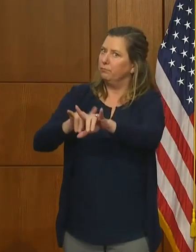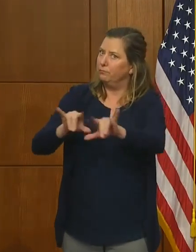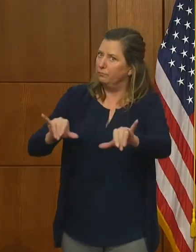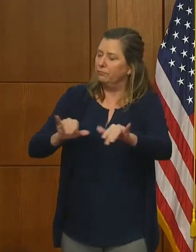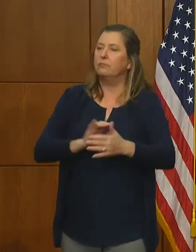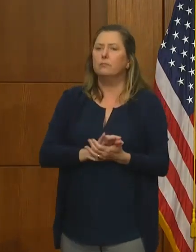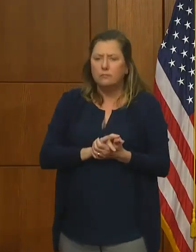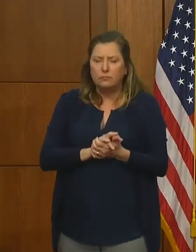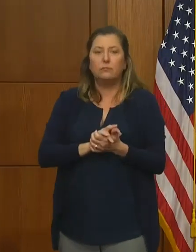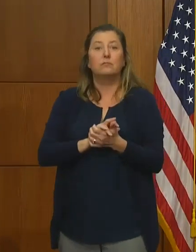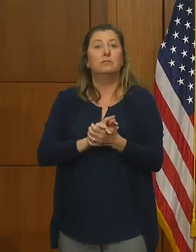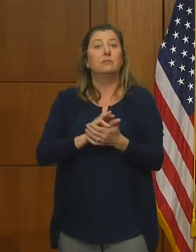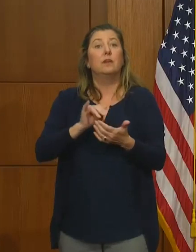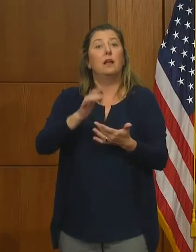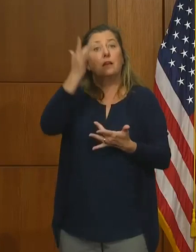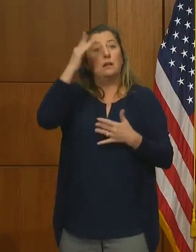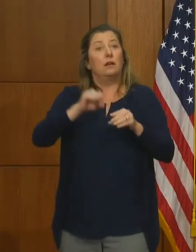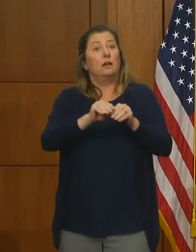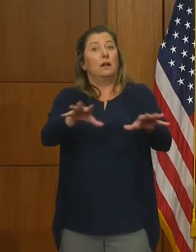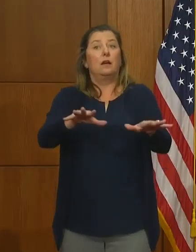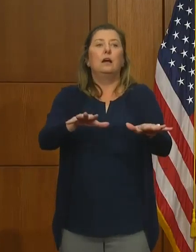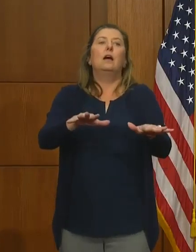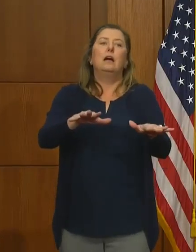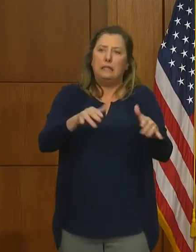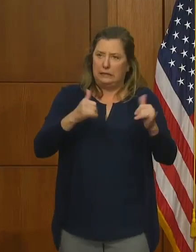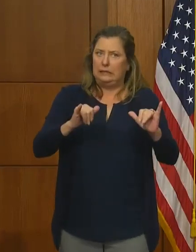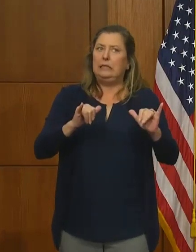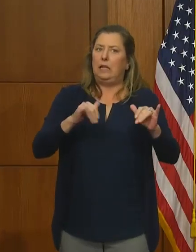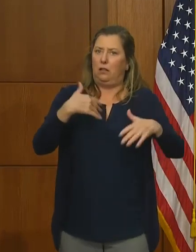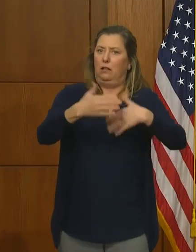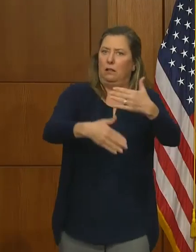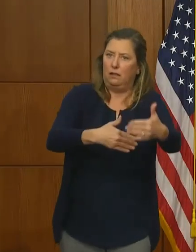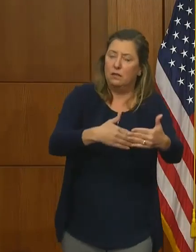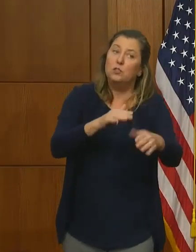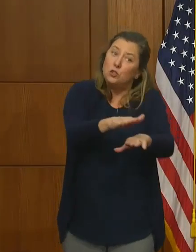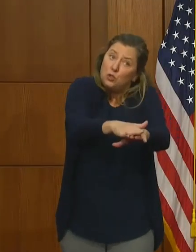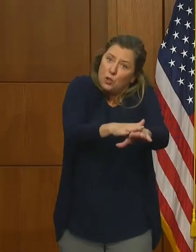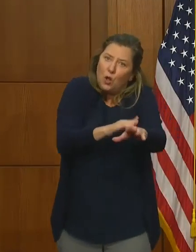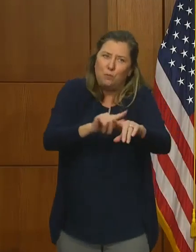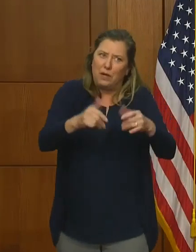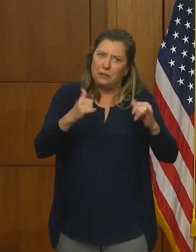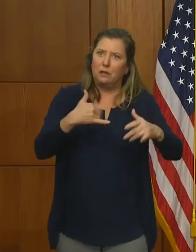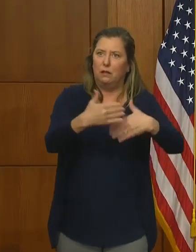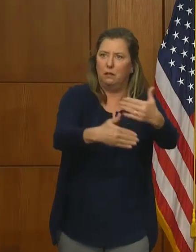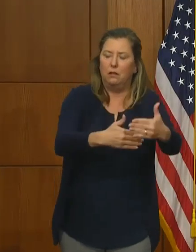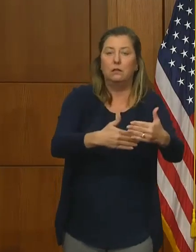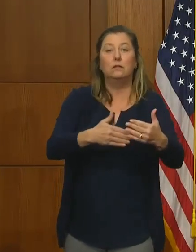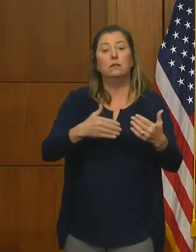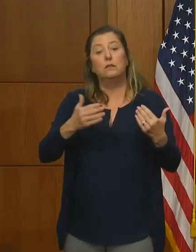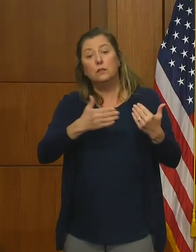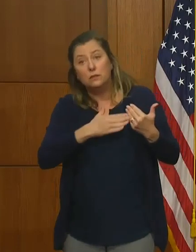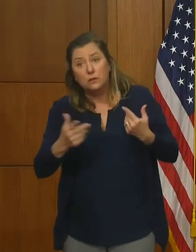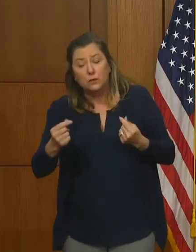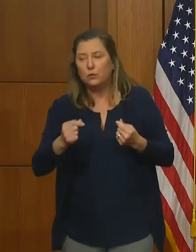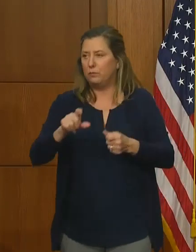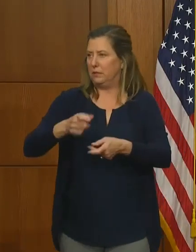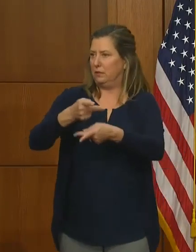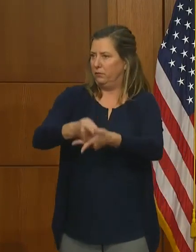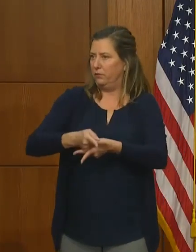DOES OUR TESTING. WE HAVE SLOWED THE SPREAD BUT WE ARE NOT OUT OF THE WOODS YET. WE